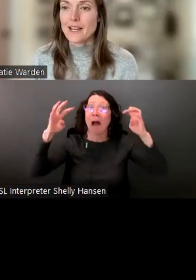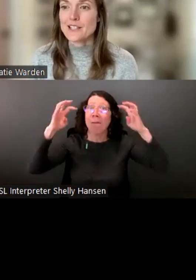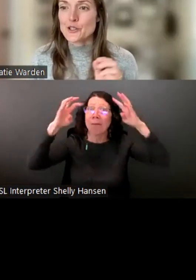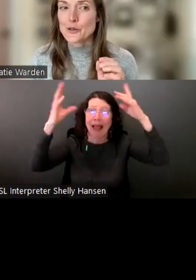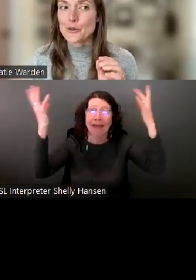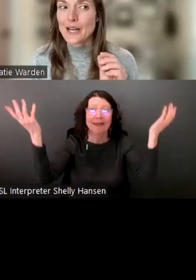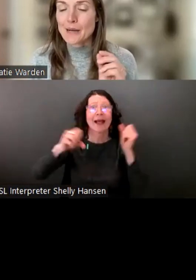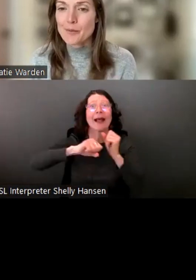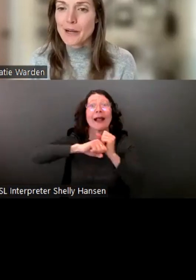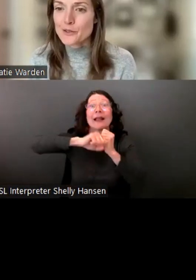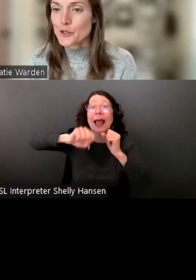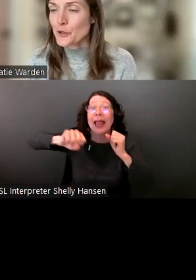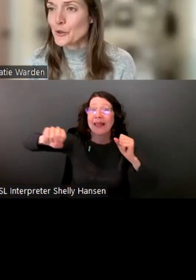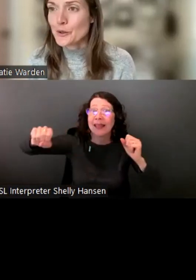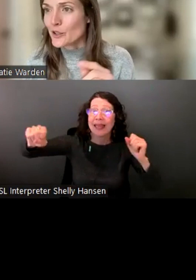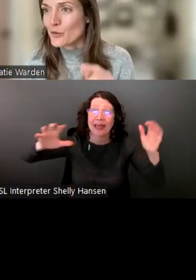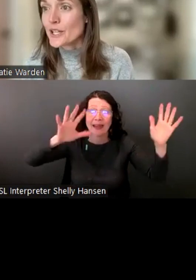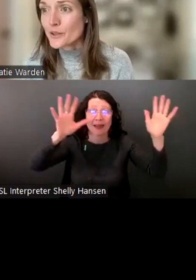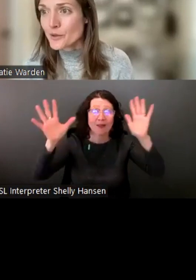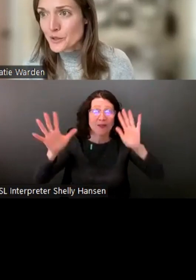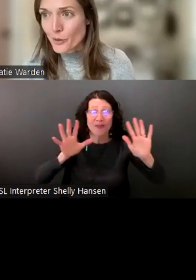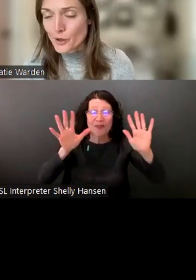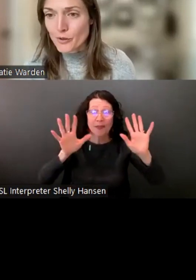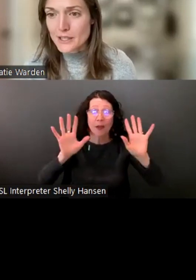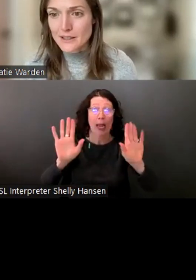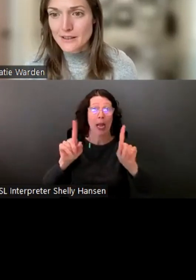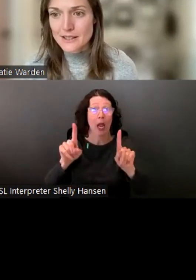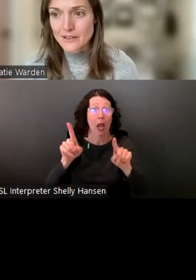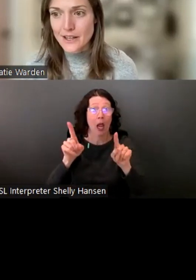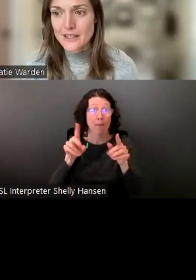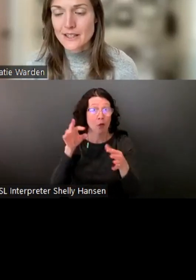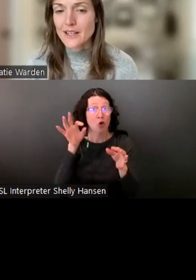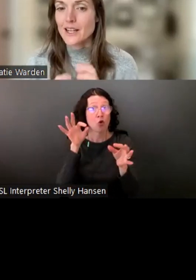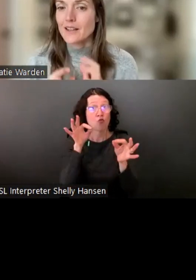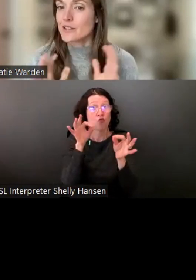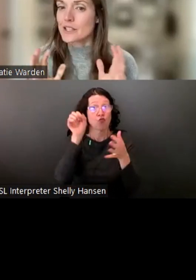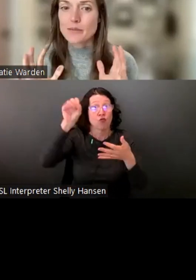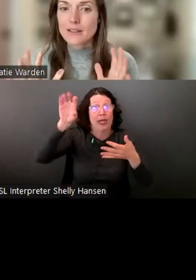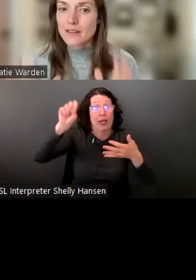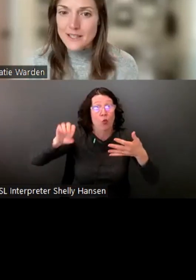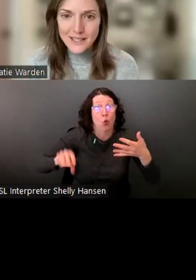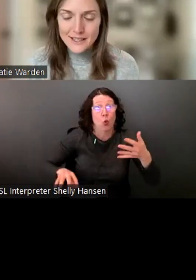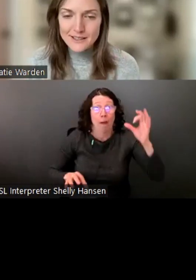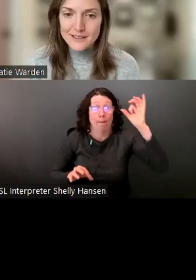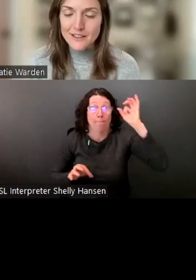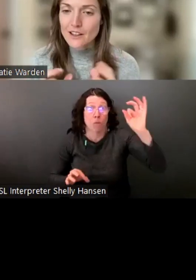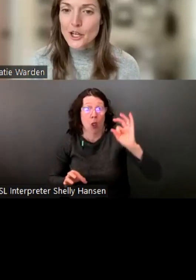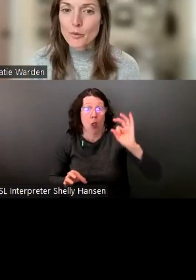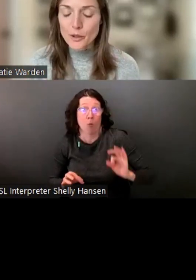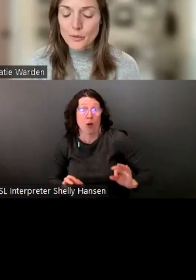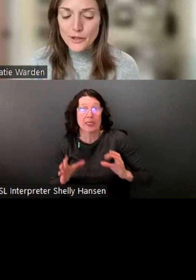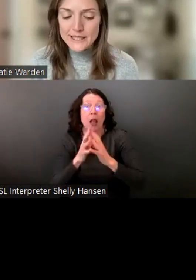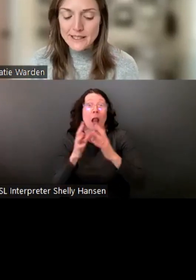And so I'm about to read through some bullet points on this slide. There's gonna be a lot of text, a lot of bullet points.